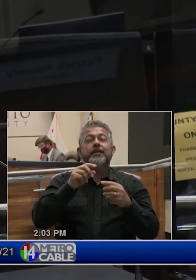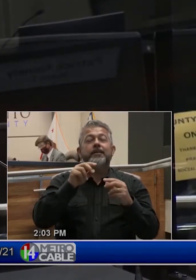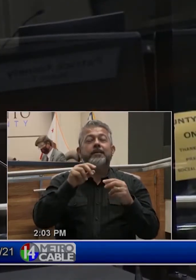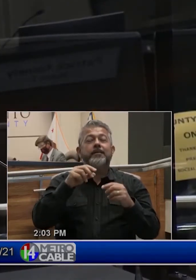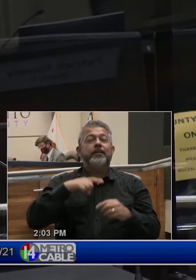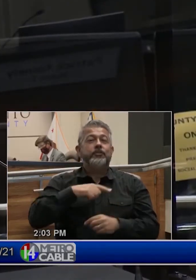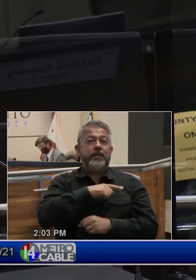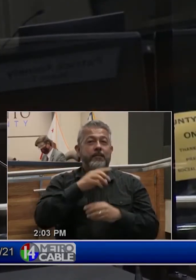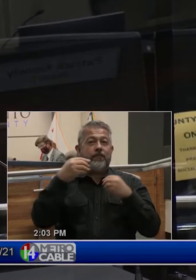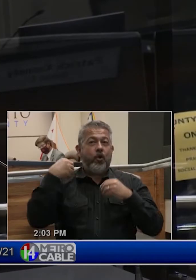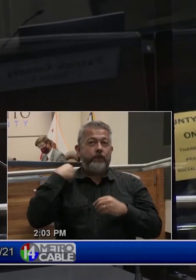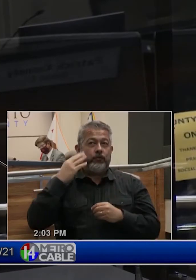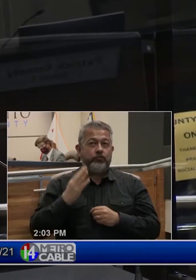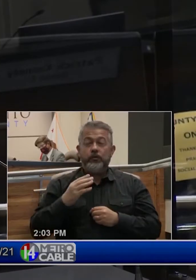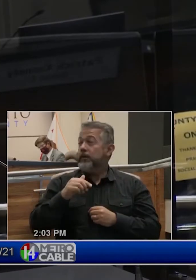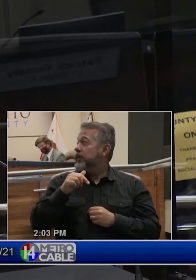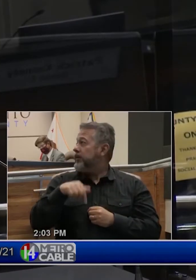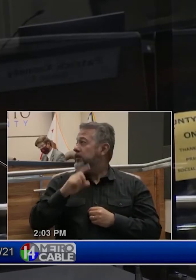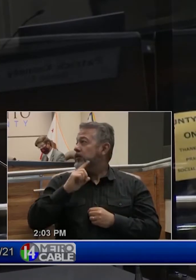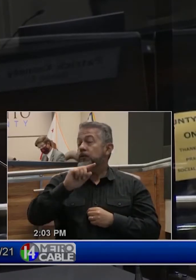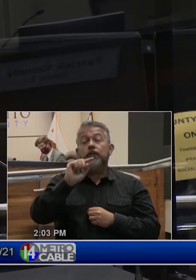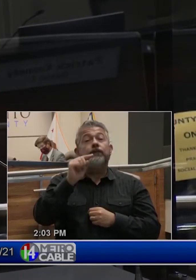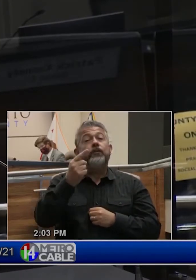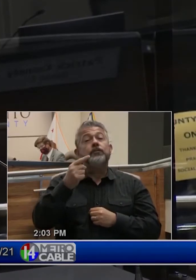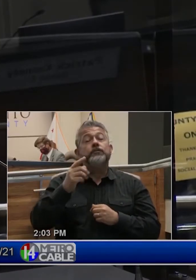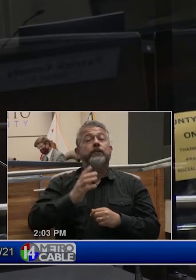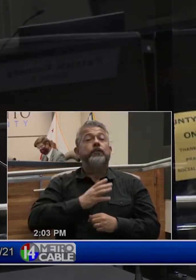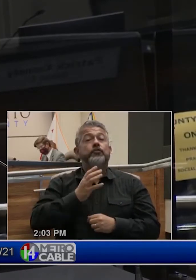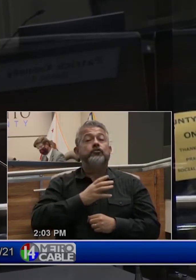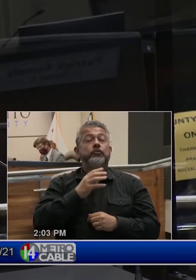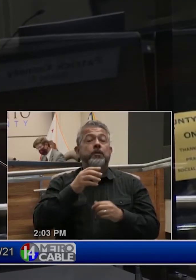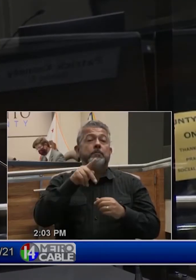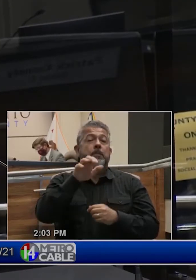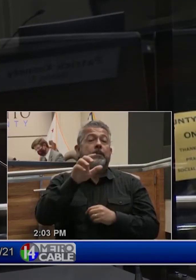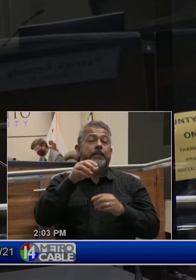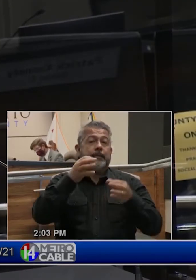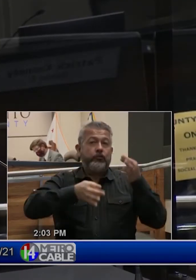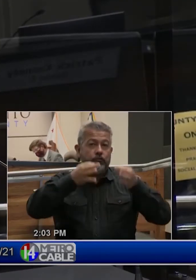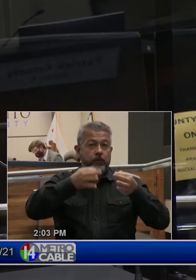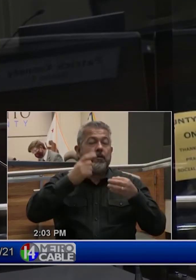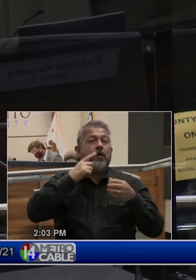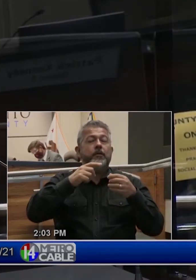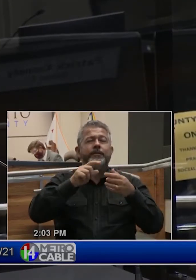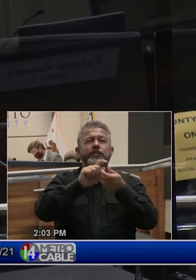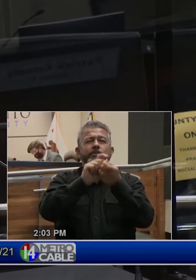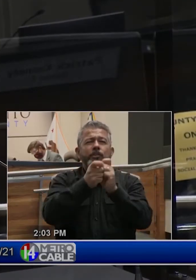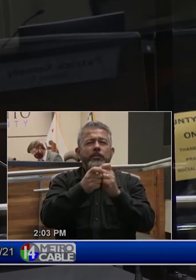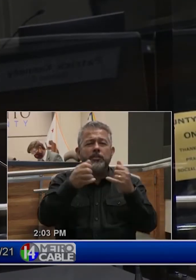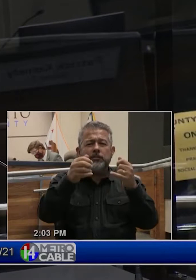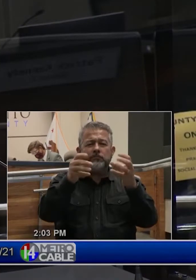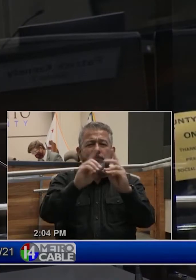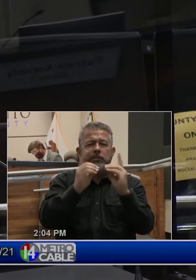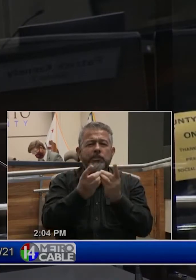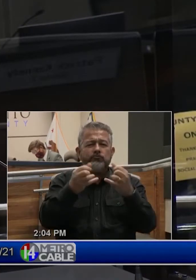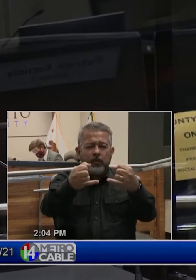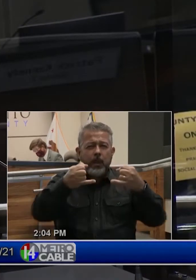DRAIN, GOVERNMENTAL OFFICER THIS, IS IS THE FIRST OFFICIAL THIS, IS IS THE FIRST OFFICIAL PUBLIC HEARING ON REDISTRICTING PUBLIC HEARING ON REDISTRICTING AND TODAY WE'LL HAVE TWO AND TODAY WE'LL HAVE TWO PRESENTATIONS, ONE FROM STAFF